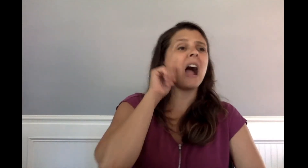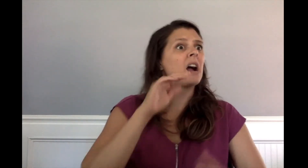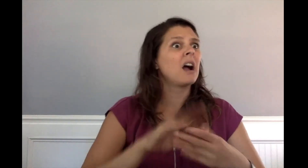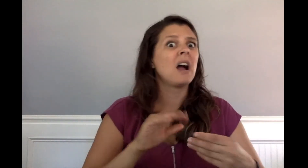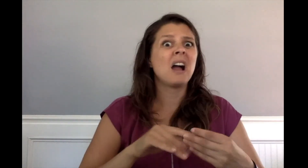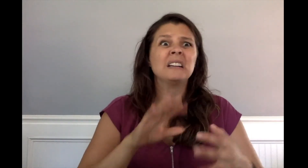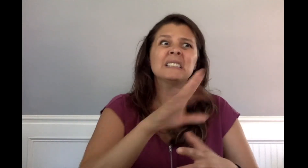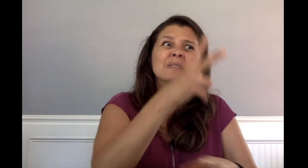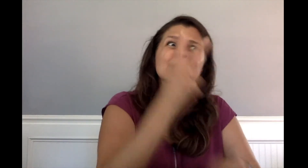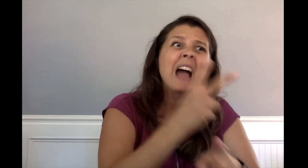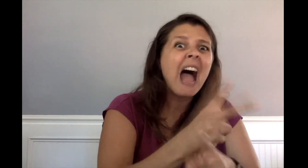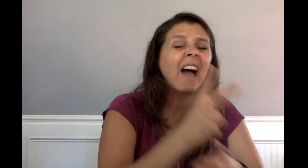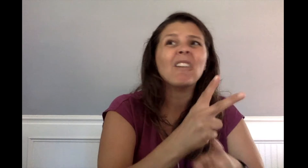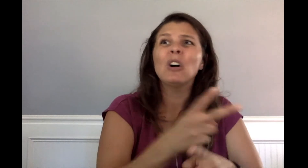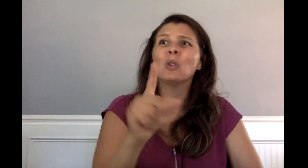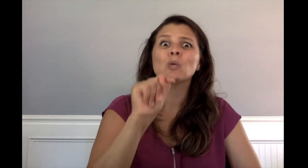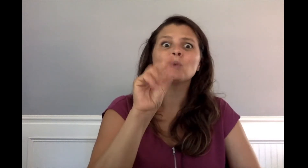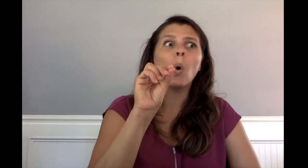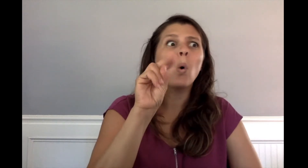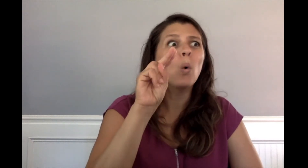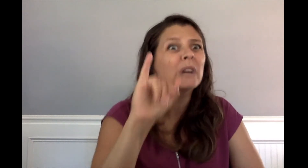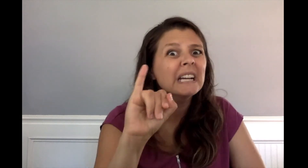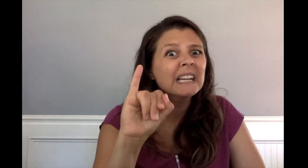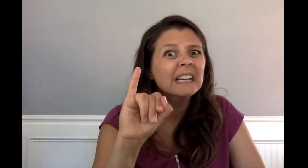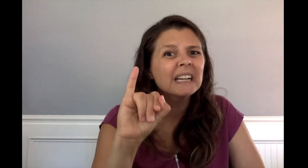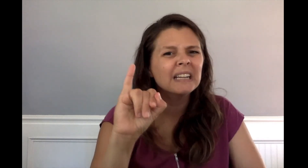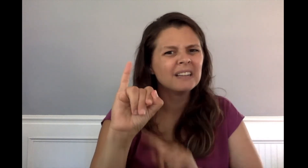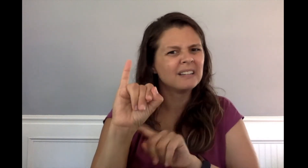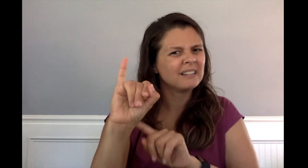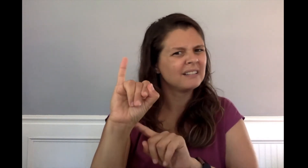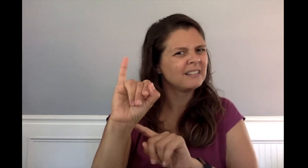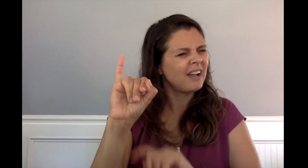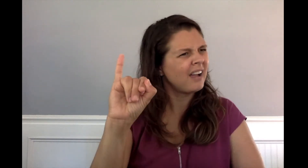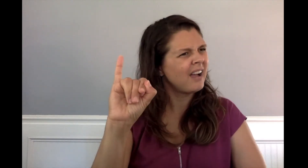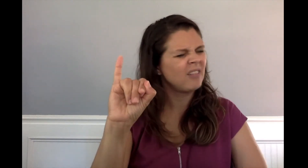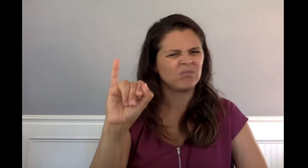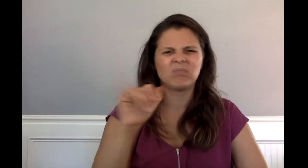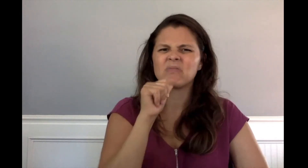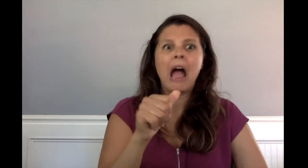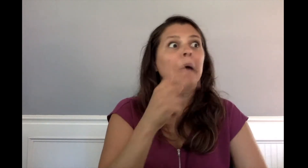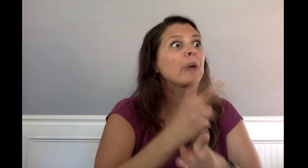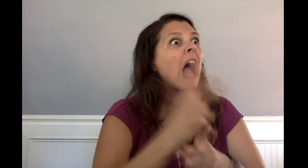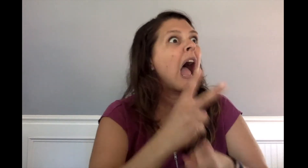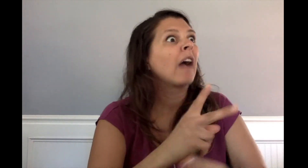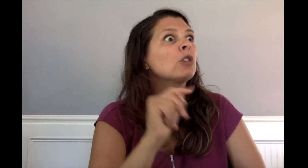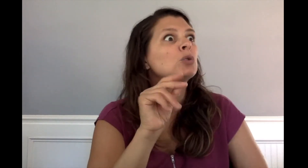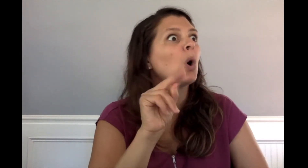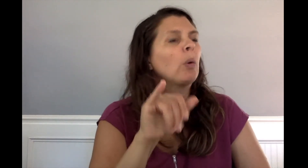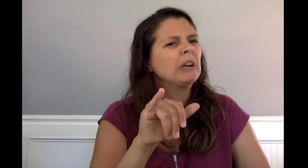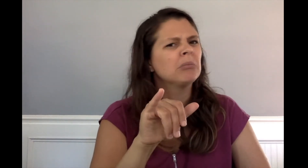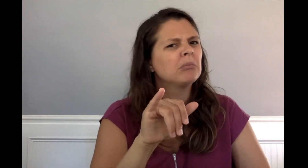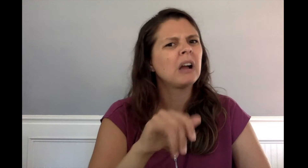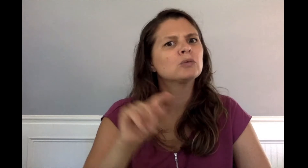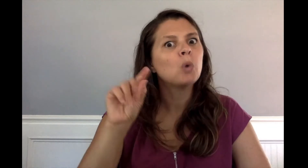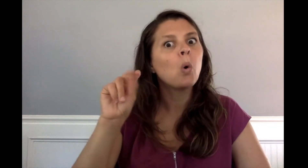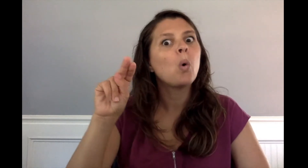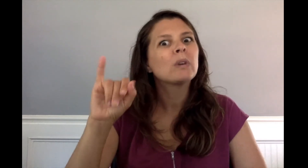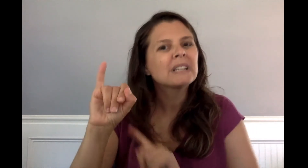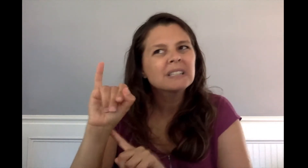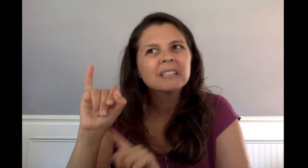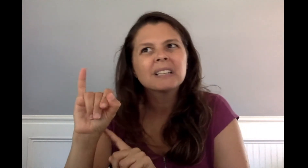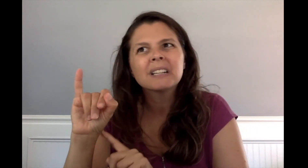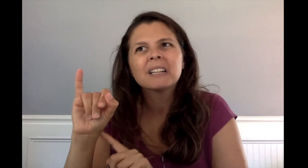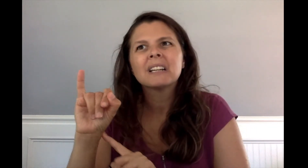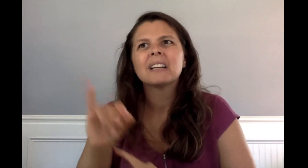"Aggie signed, 'Watch out for T-O-N-I.'"